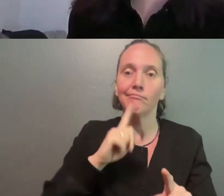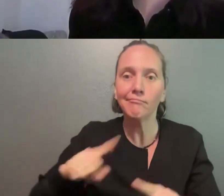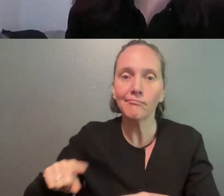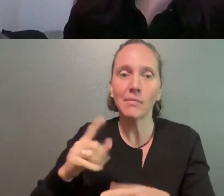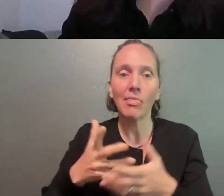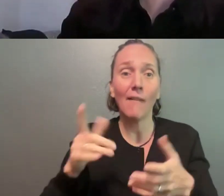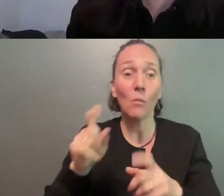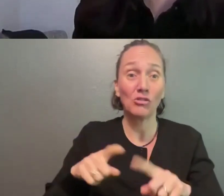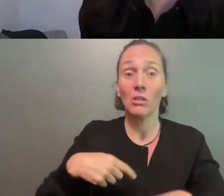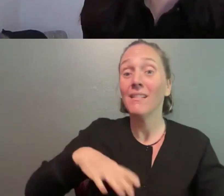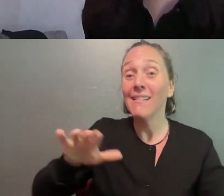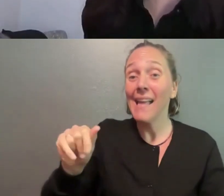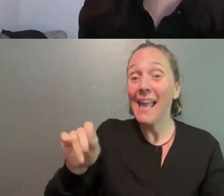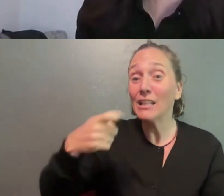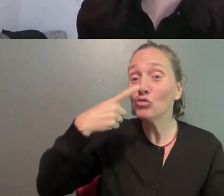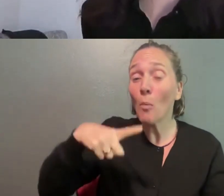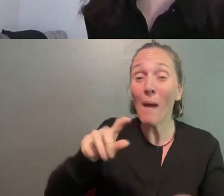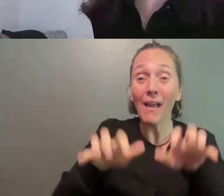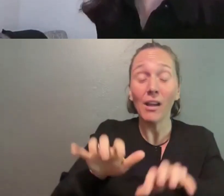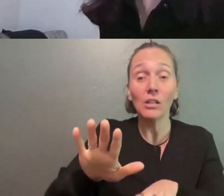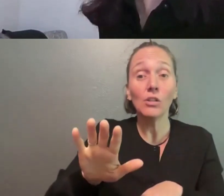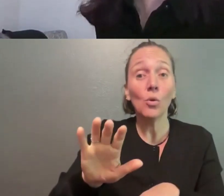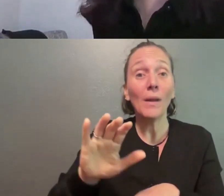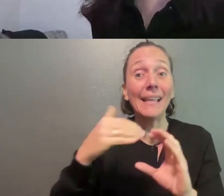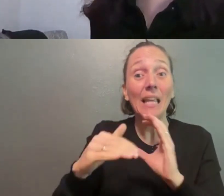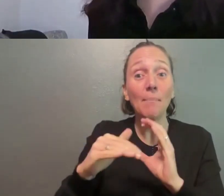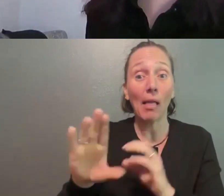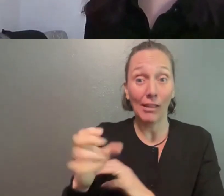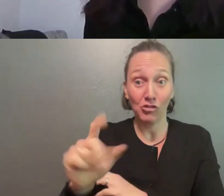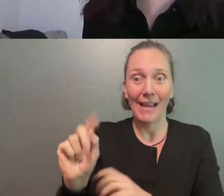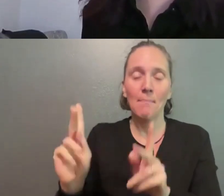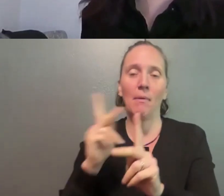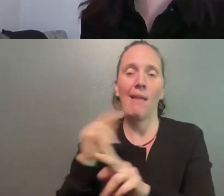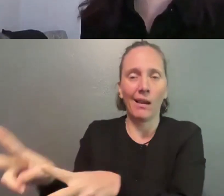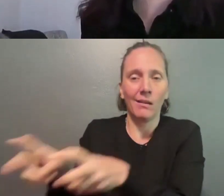as well for folks to copy and paste, we will do that.